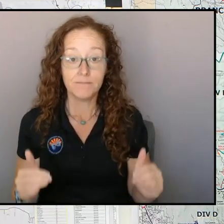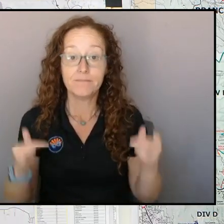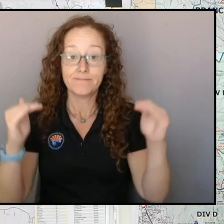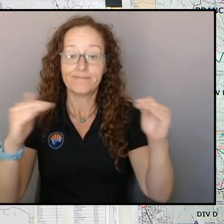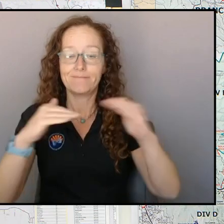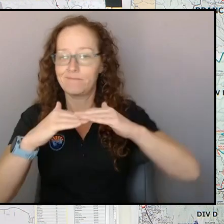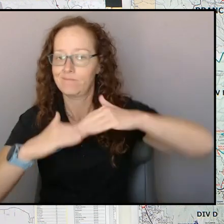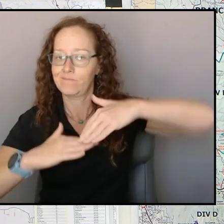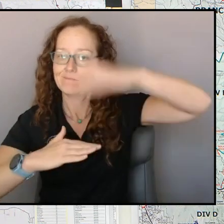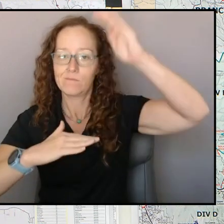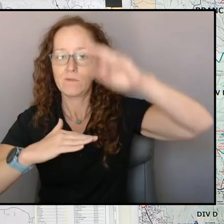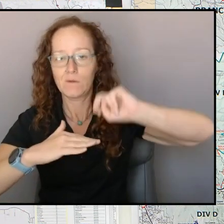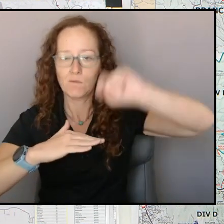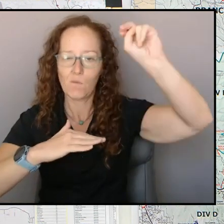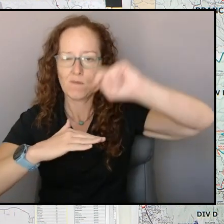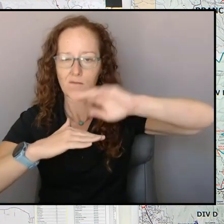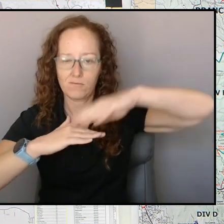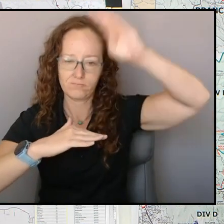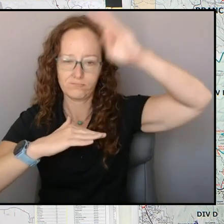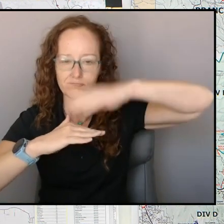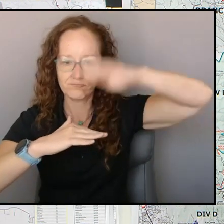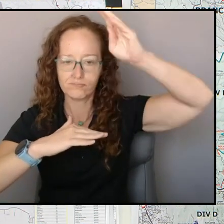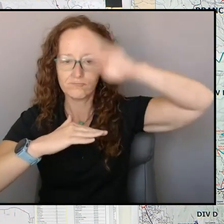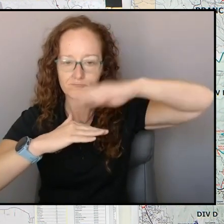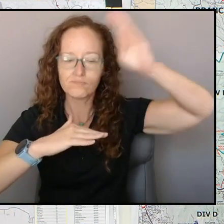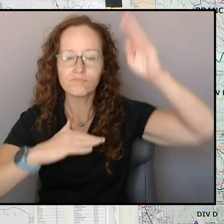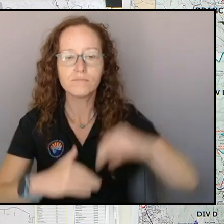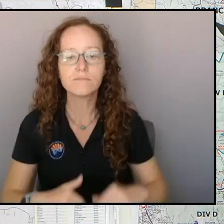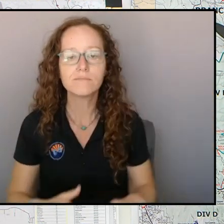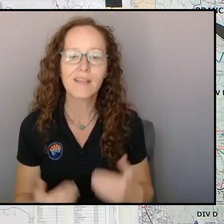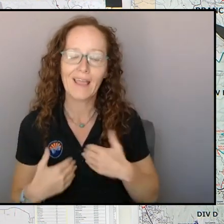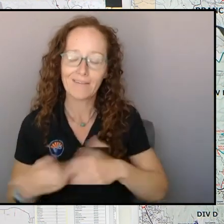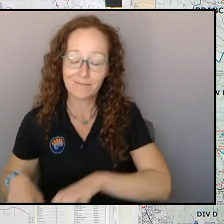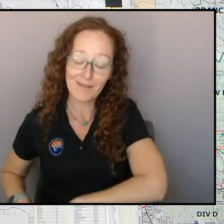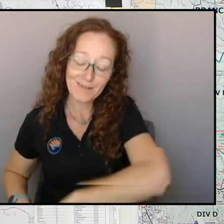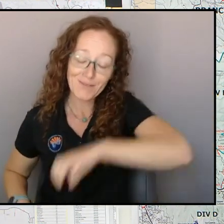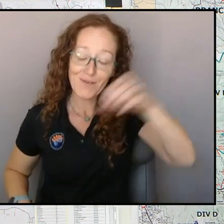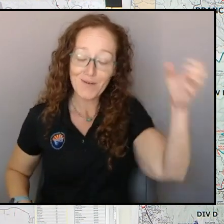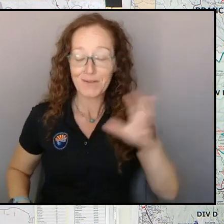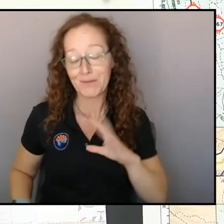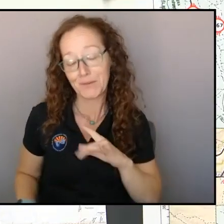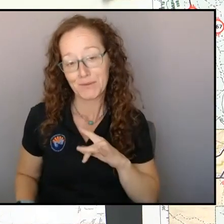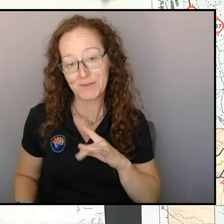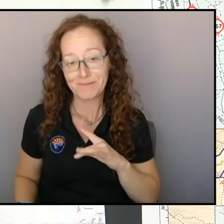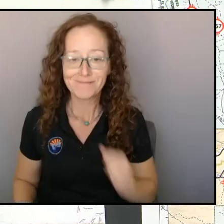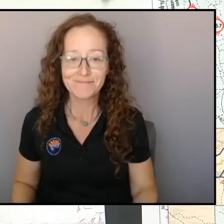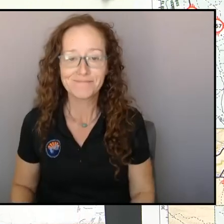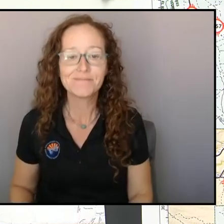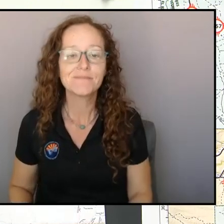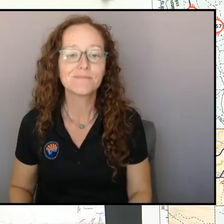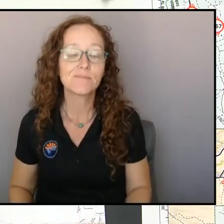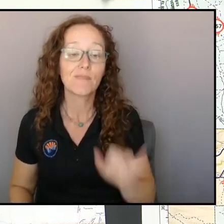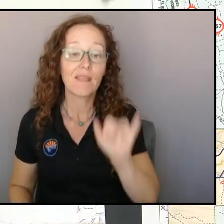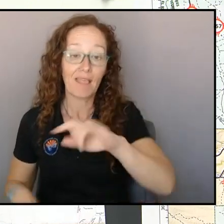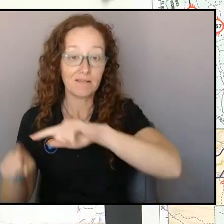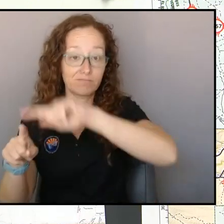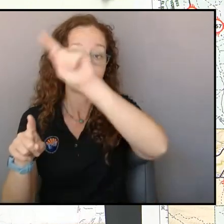my handy-dandy sword. You guys are more likely, you're in a better environment. You've got more of the moisture is a lot is